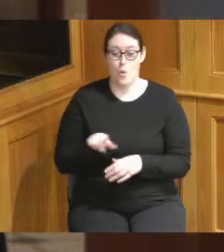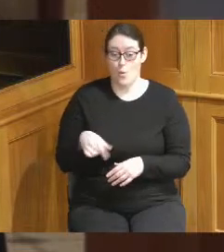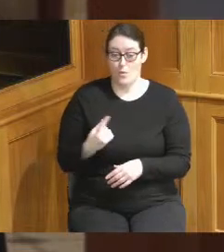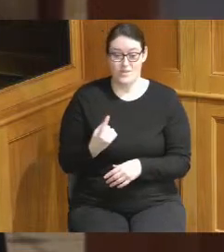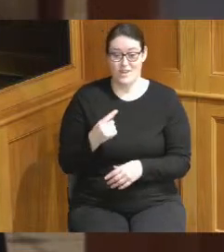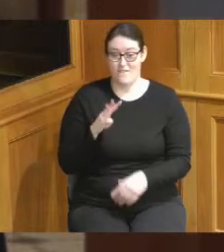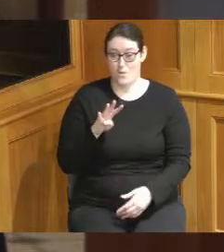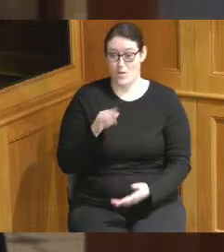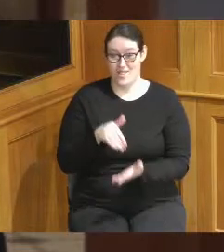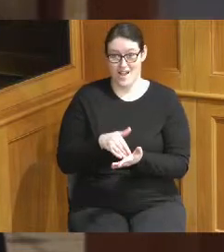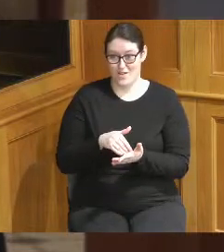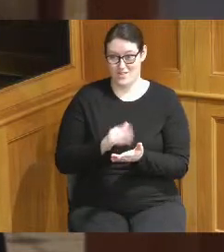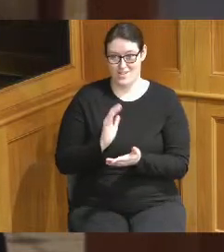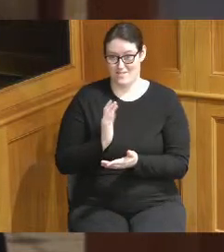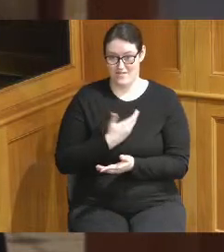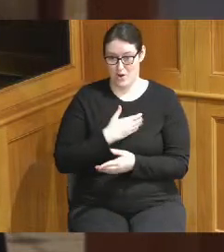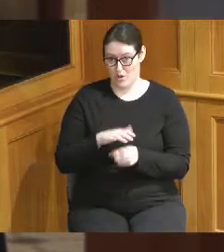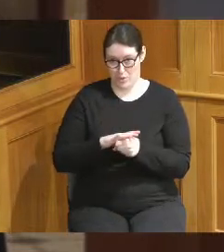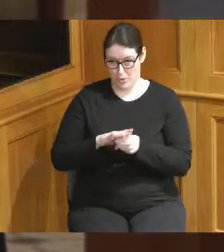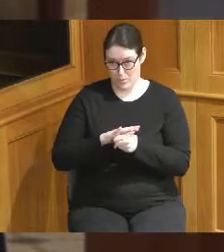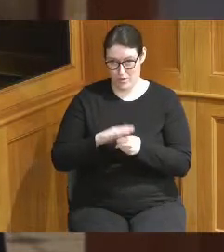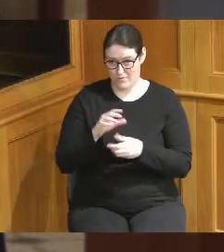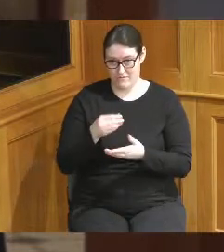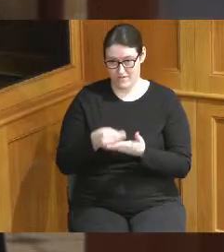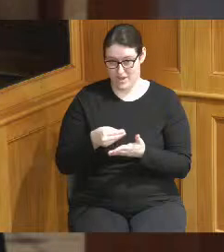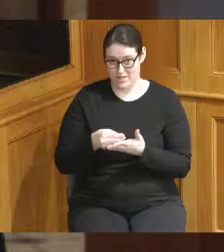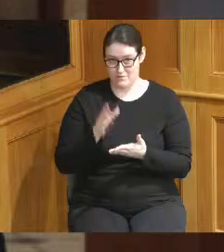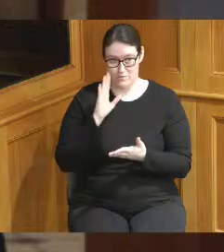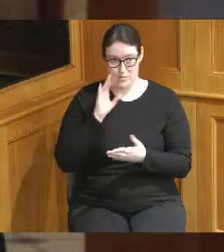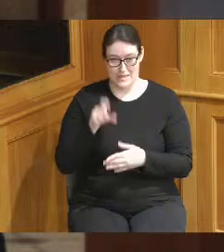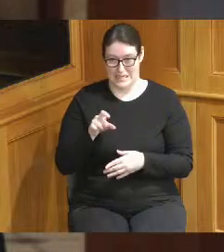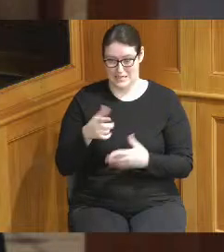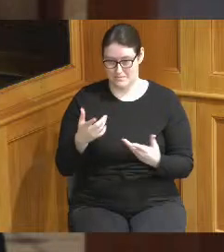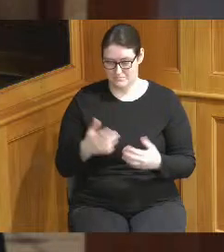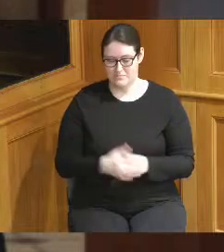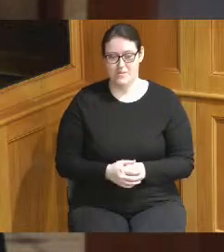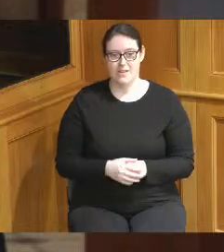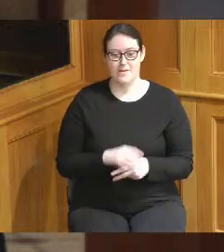that we were near the front but anyway thanks to Neil Luken and the family for organizing the